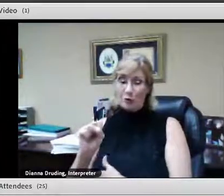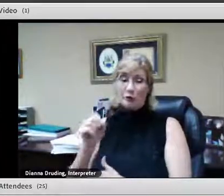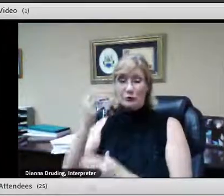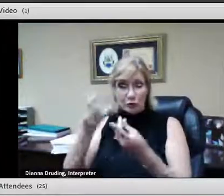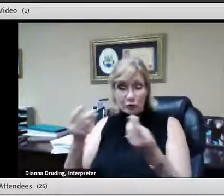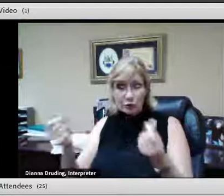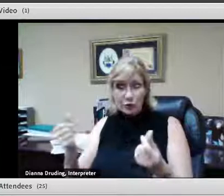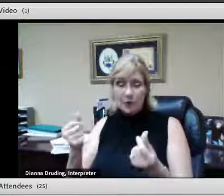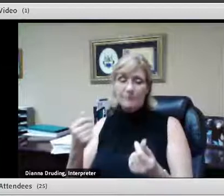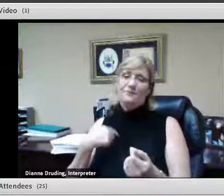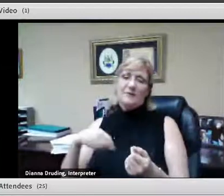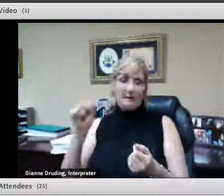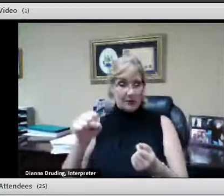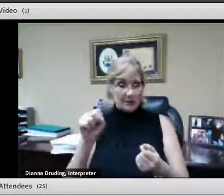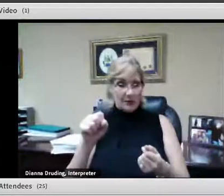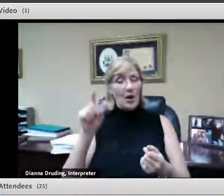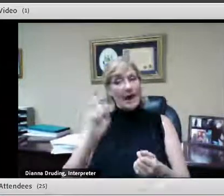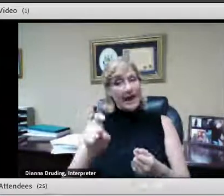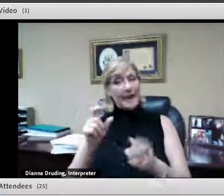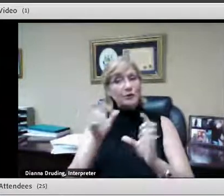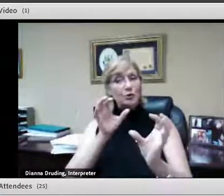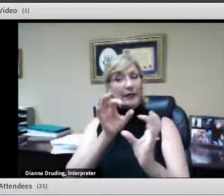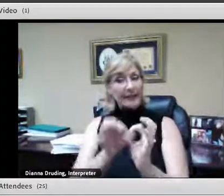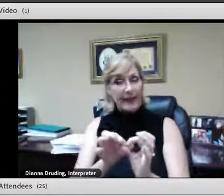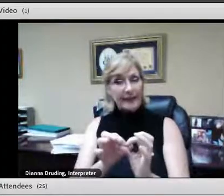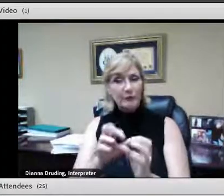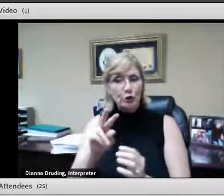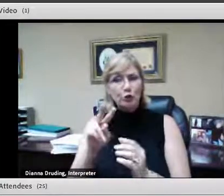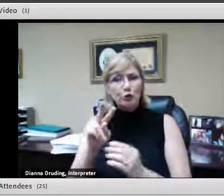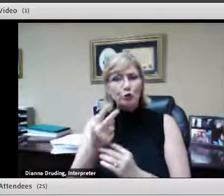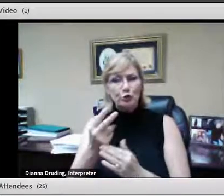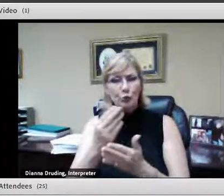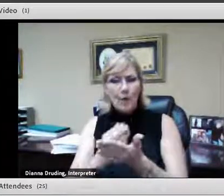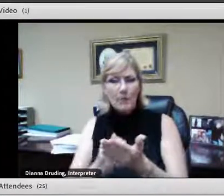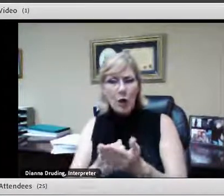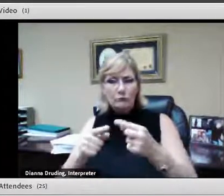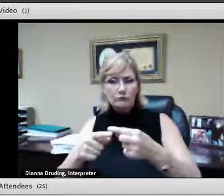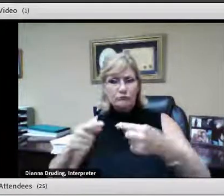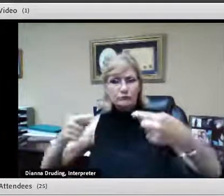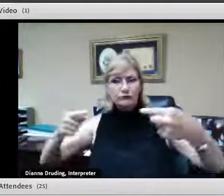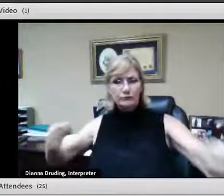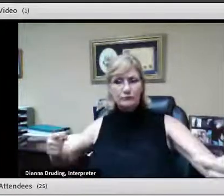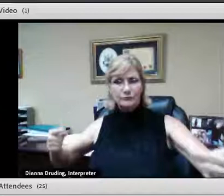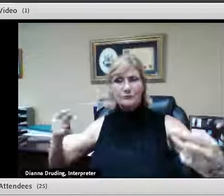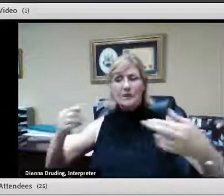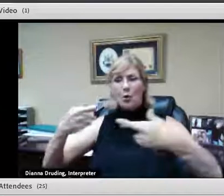They had to figure out how to connect two parts that were on opposite sides of the room, and when they did that,